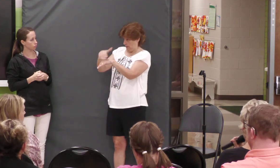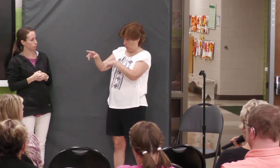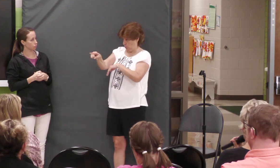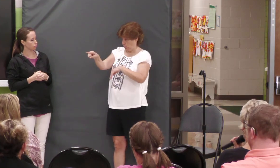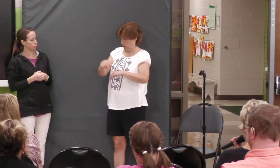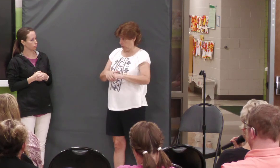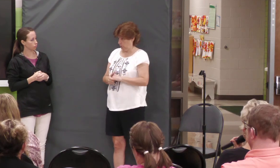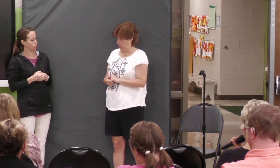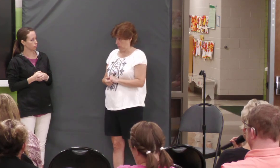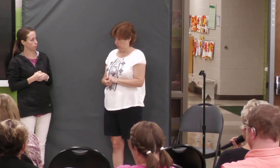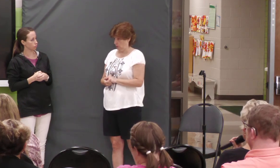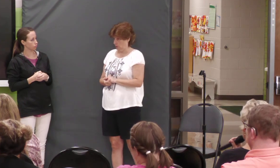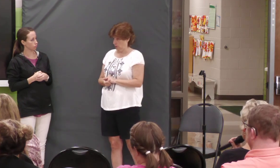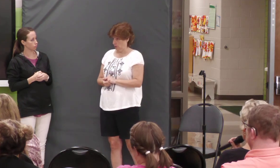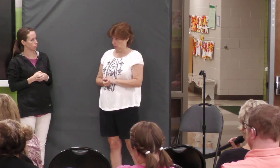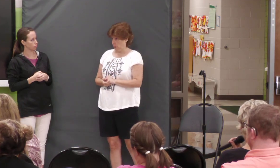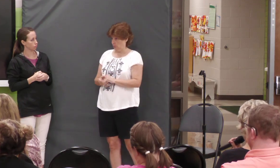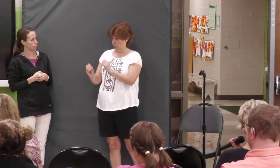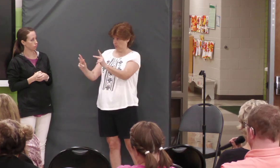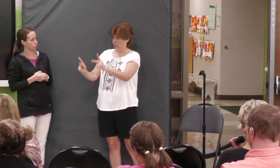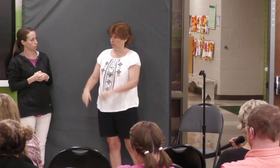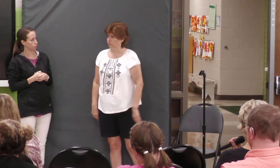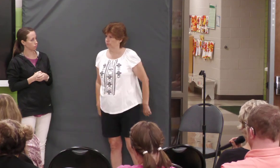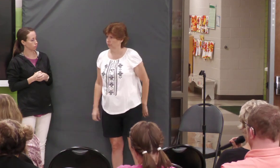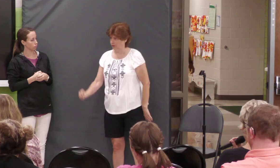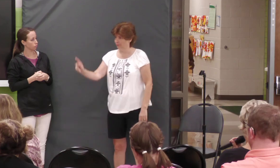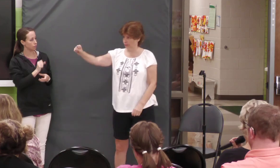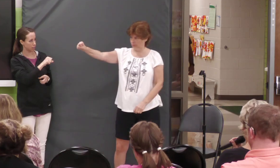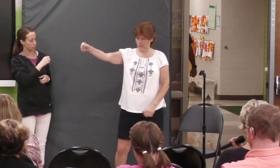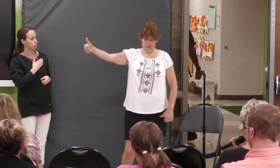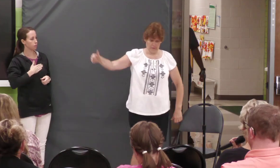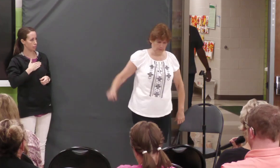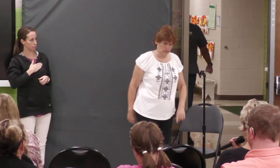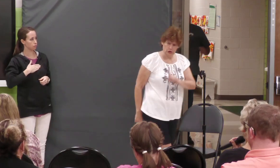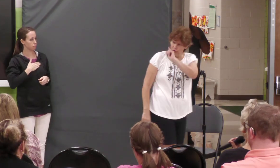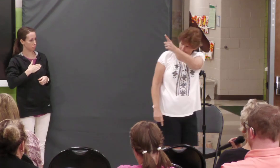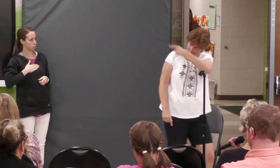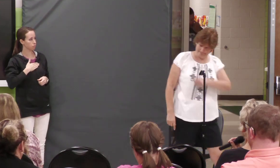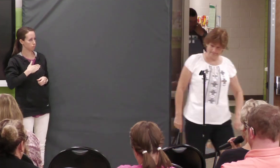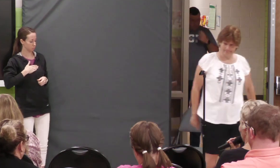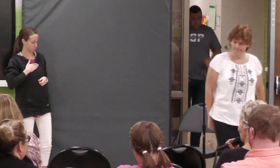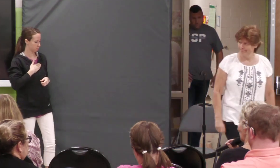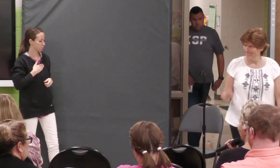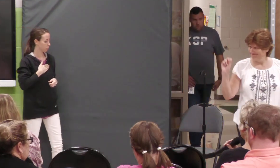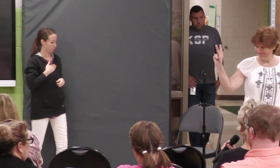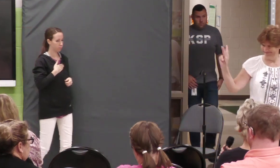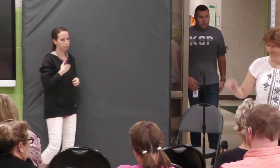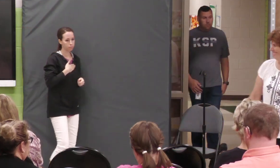you I worked on it during the summer do you want that yes please okay sure